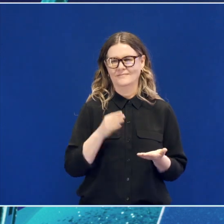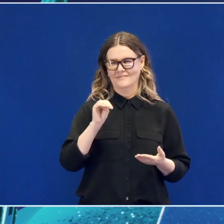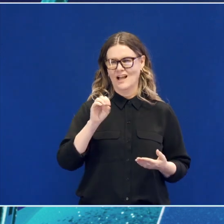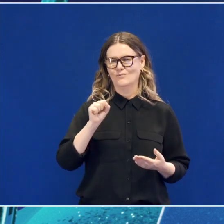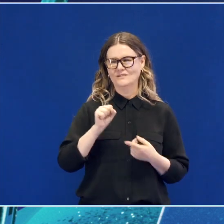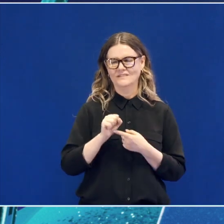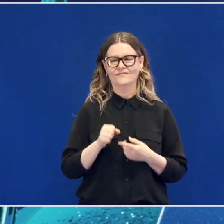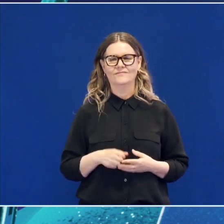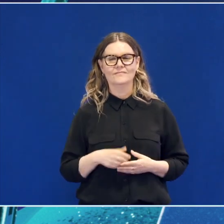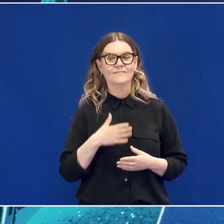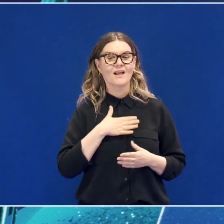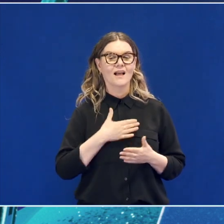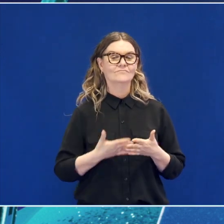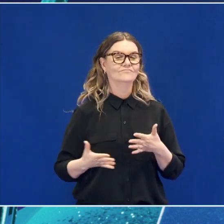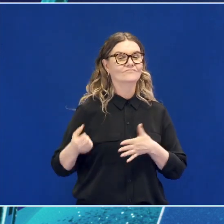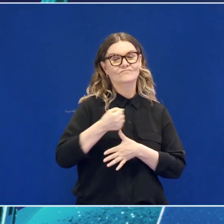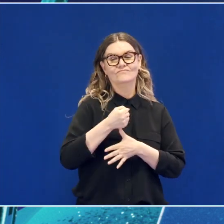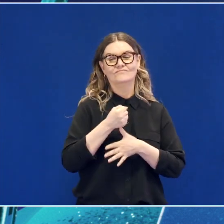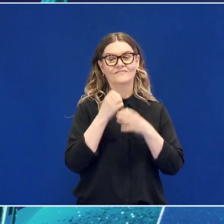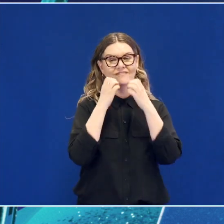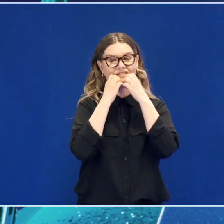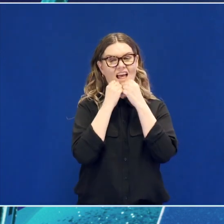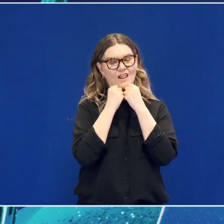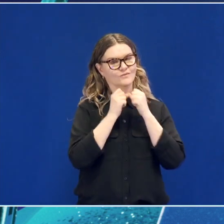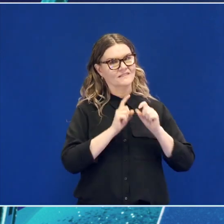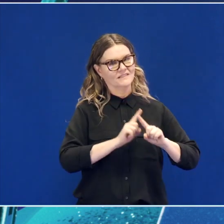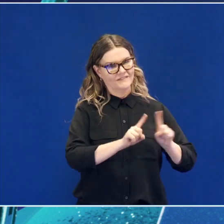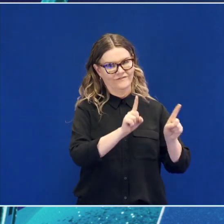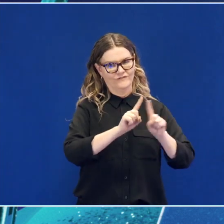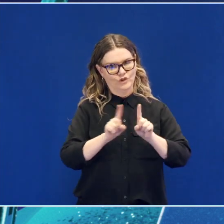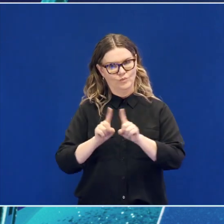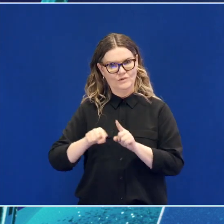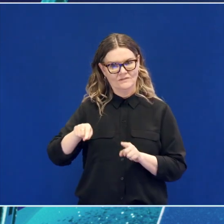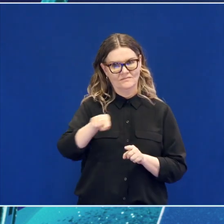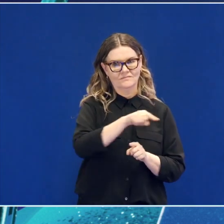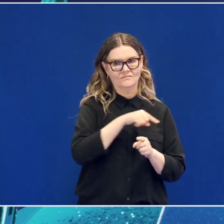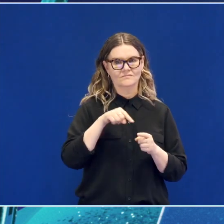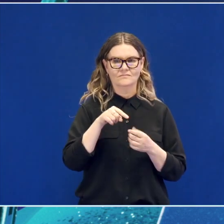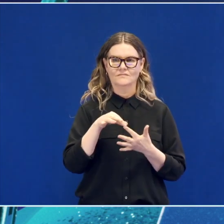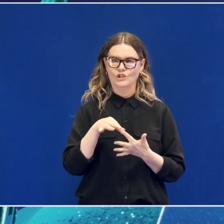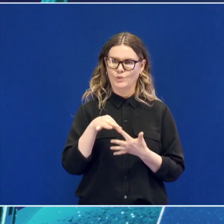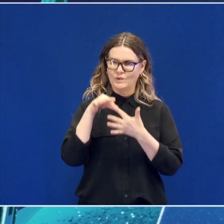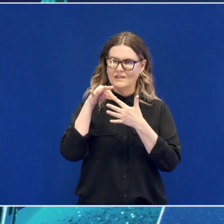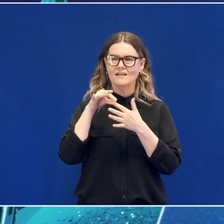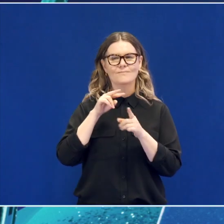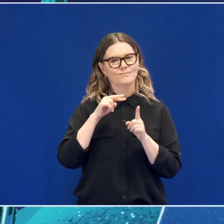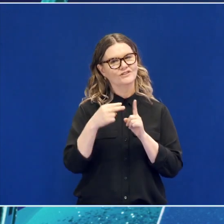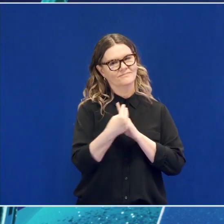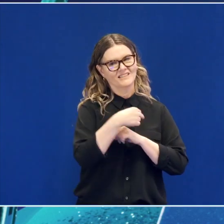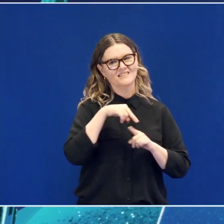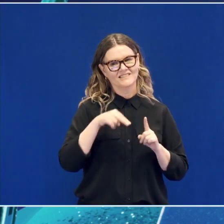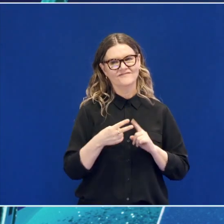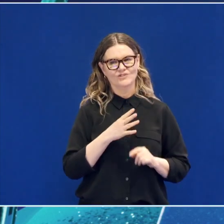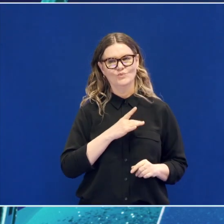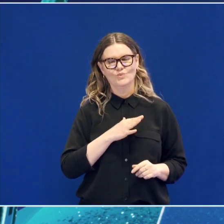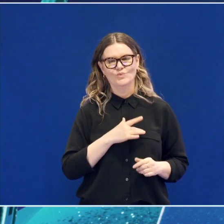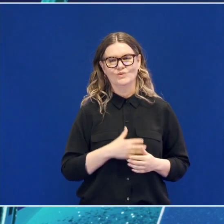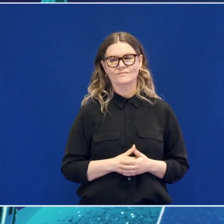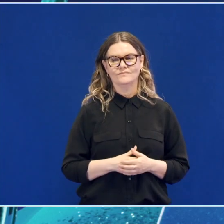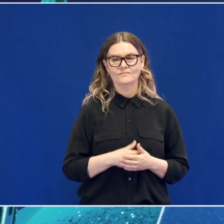I think we all have unique perspectives and experiences, and when we feel safe to bring our whole selves to work